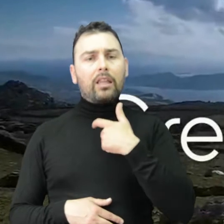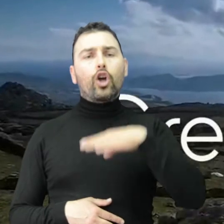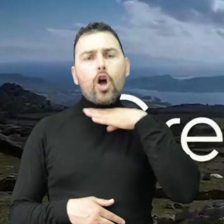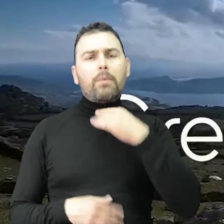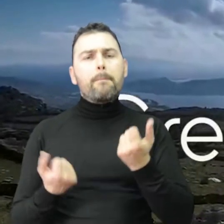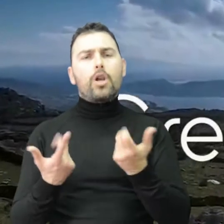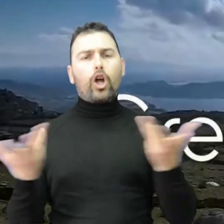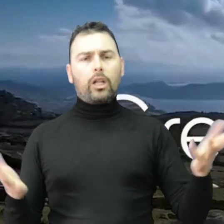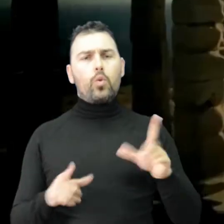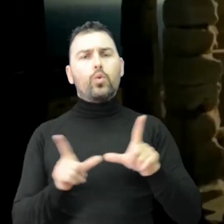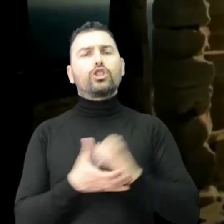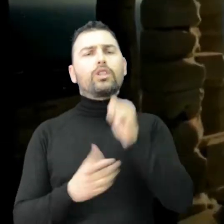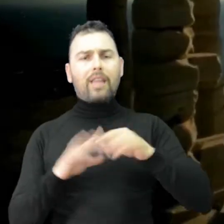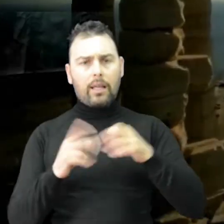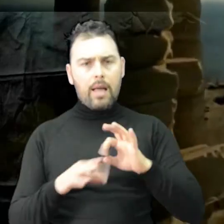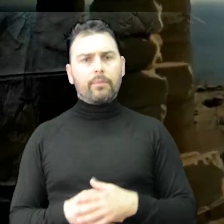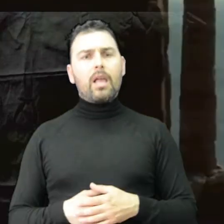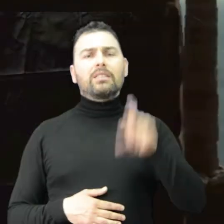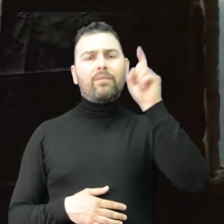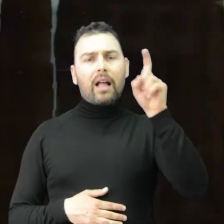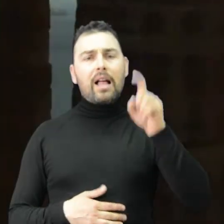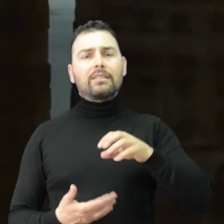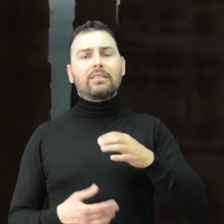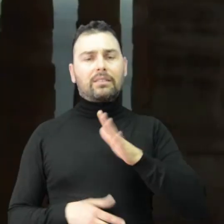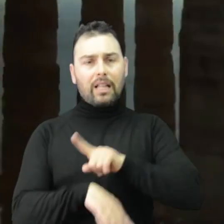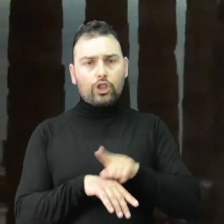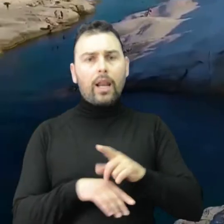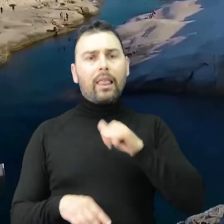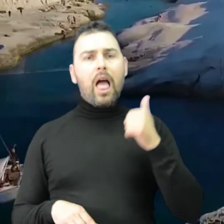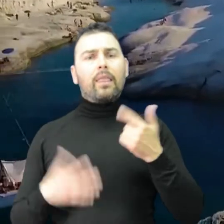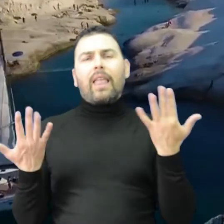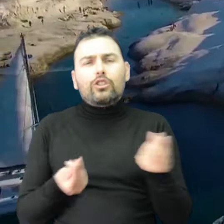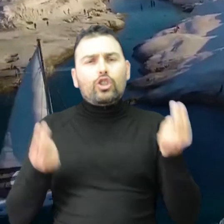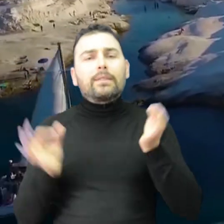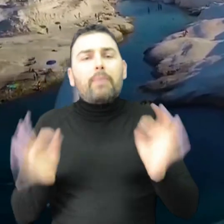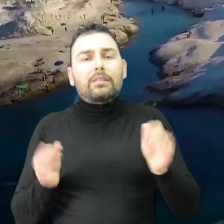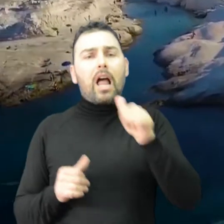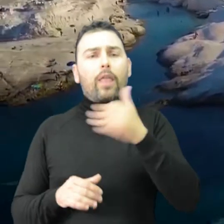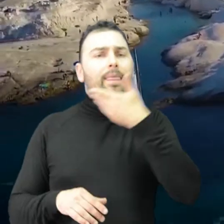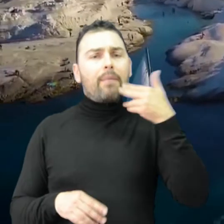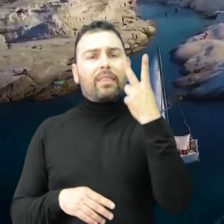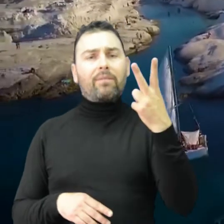True luxury can't be bought. The sea has its secrets waiting to explore